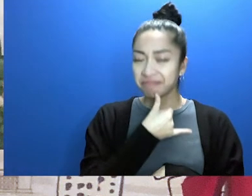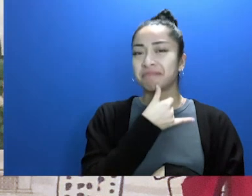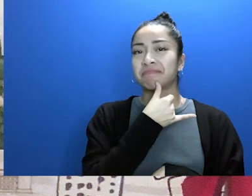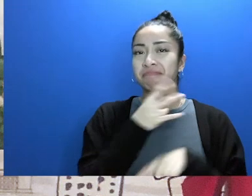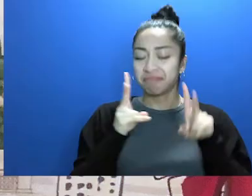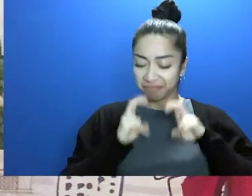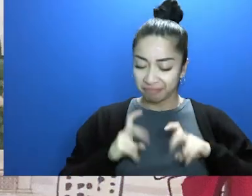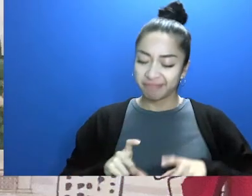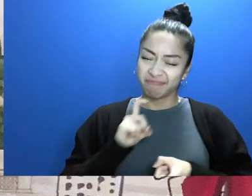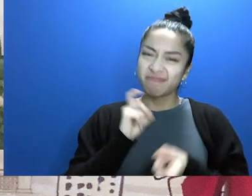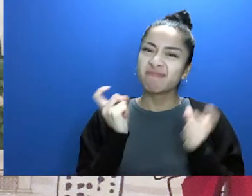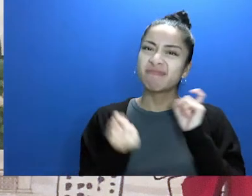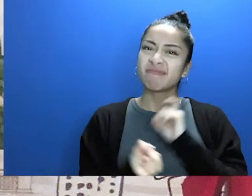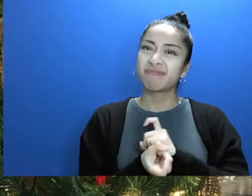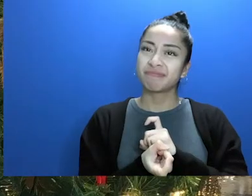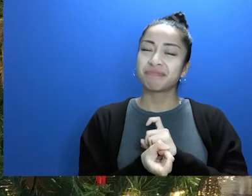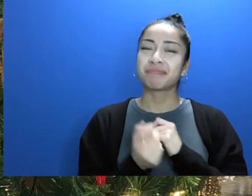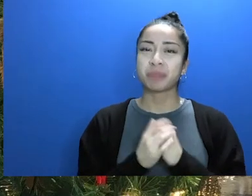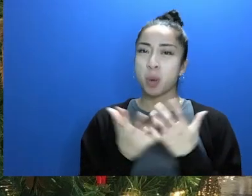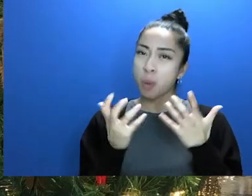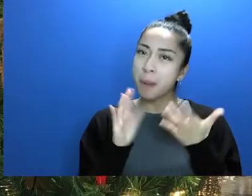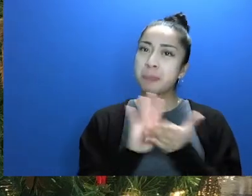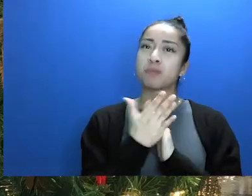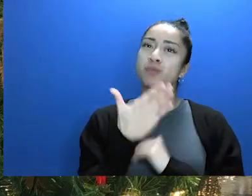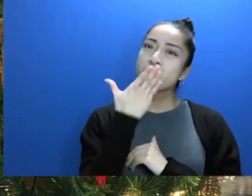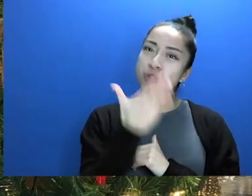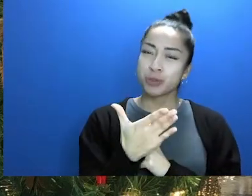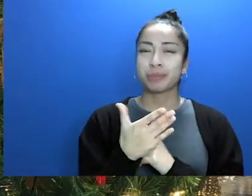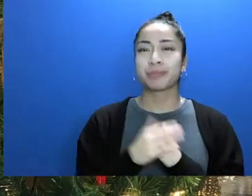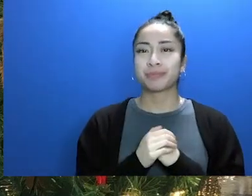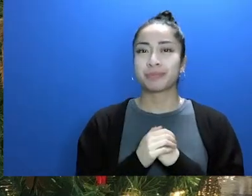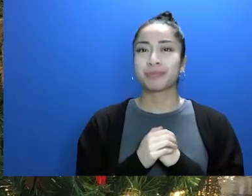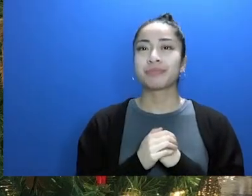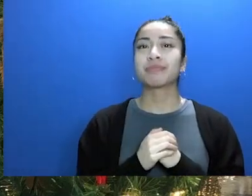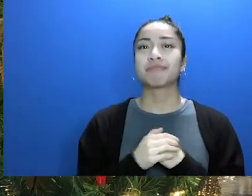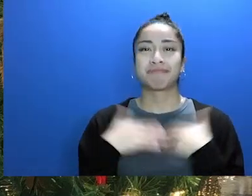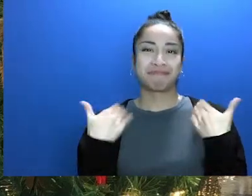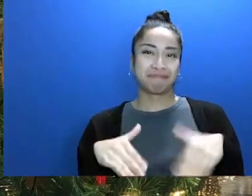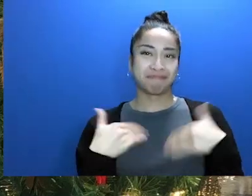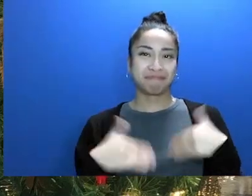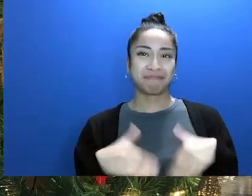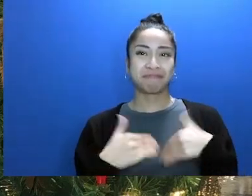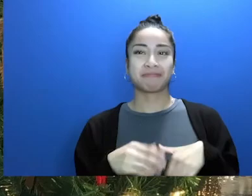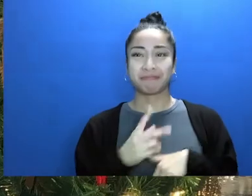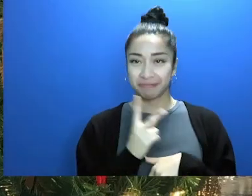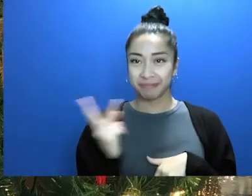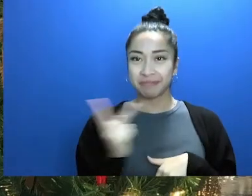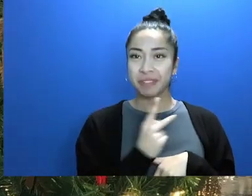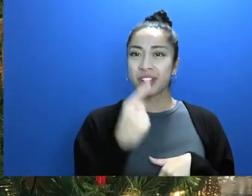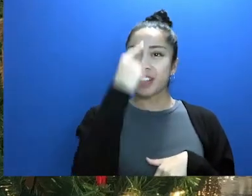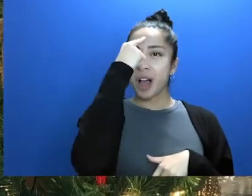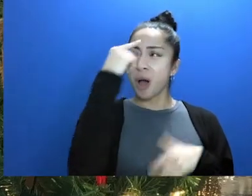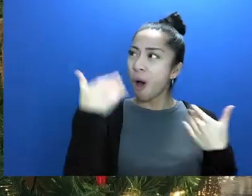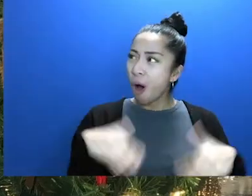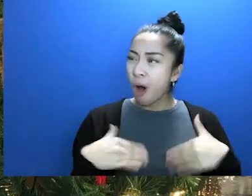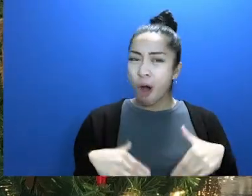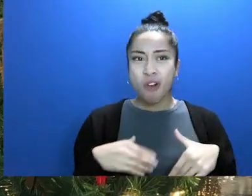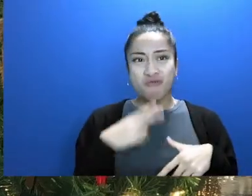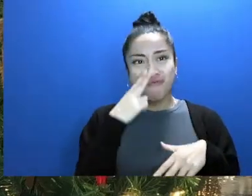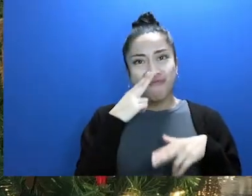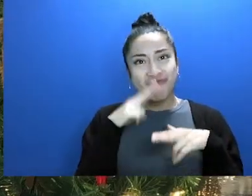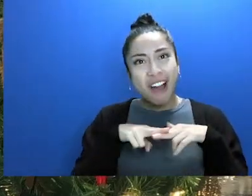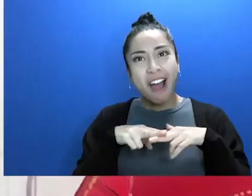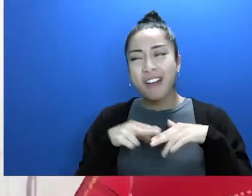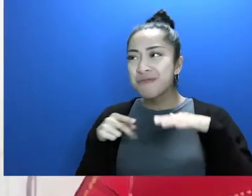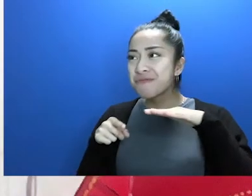it was time to go home as a good deed was done what an adventure and oh so much fun merry